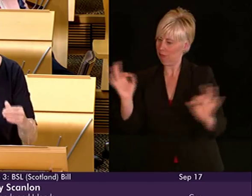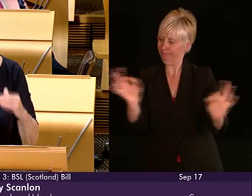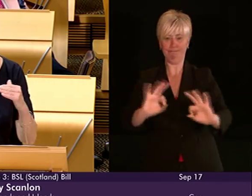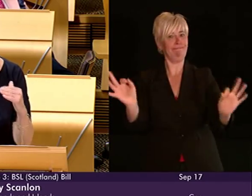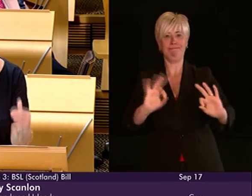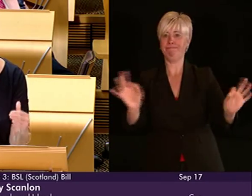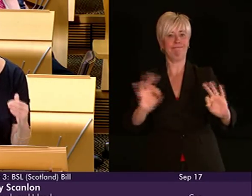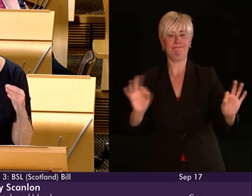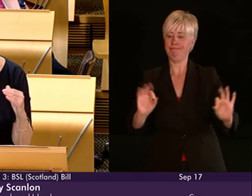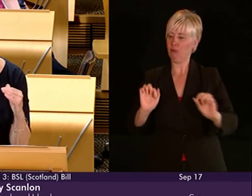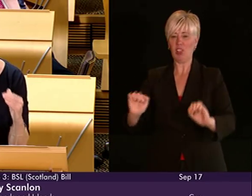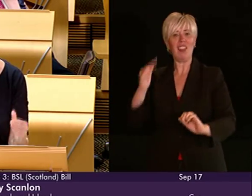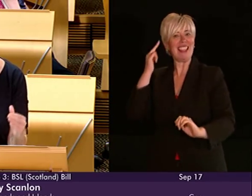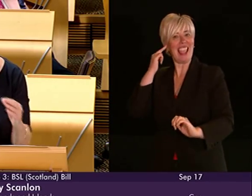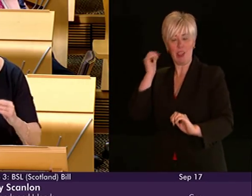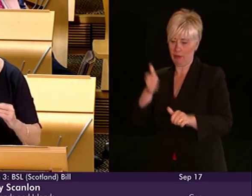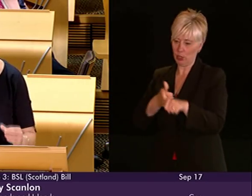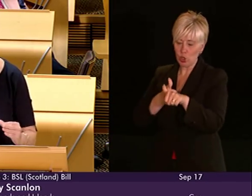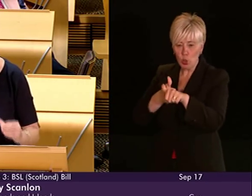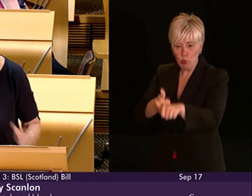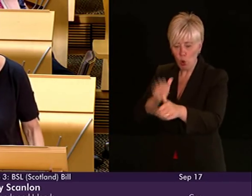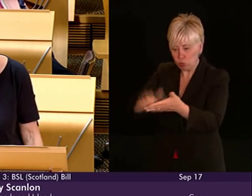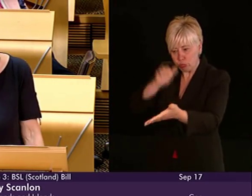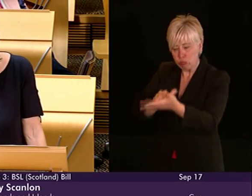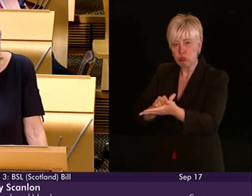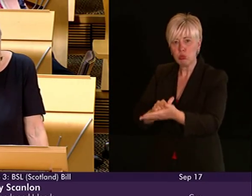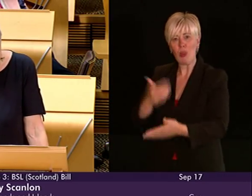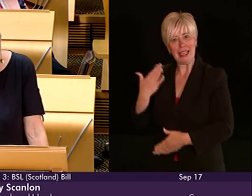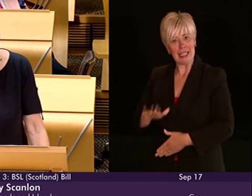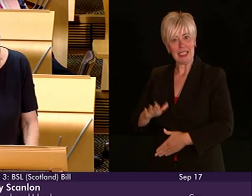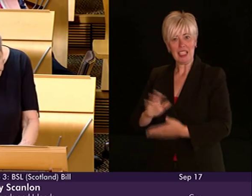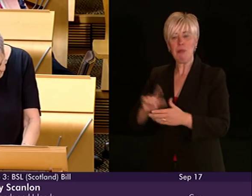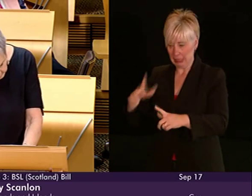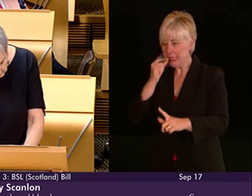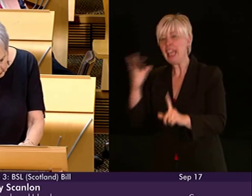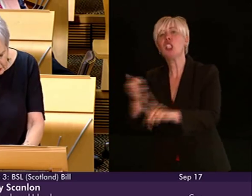are given the proper support when they need it.